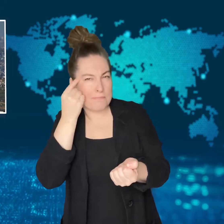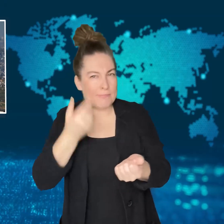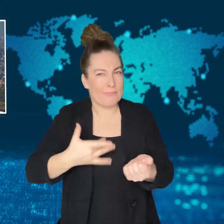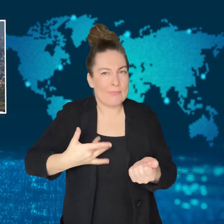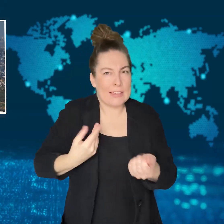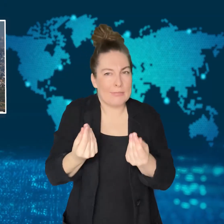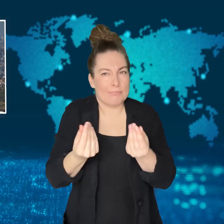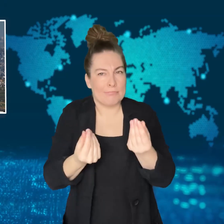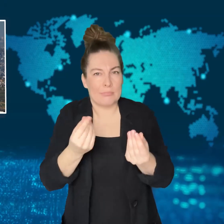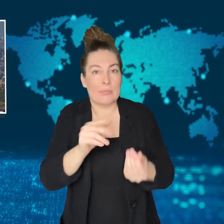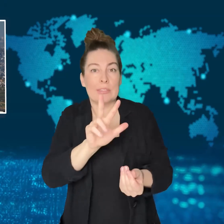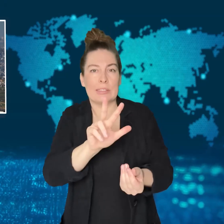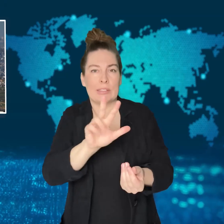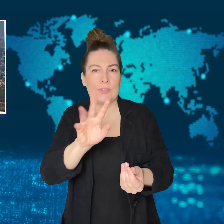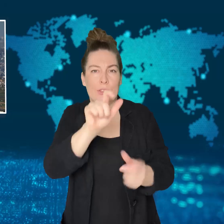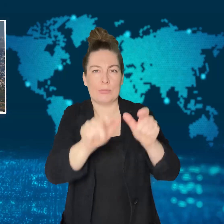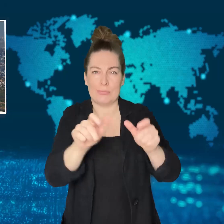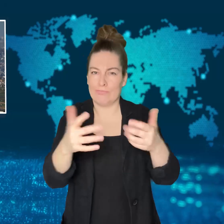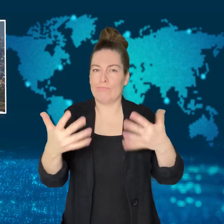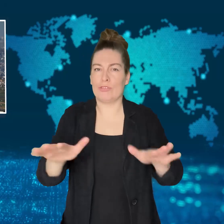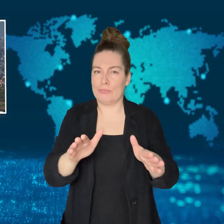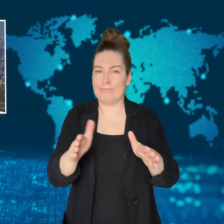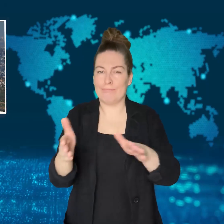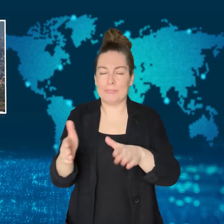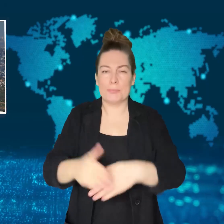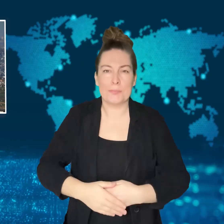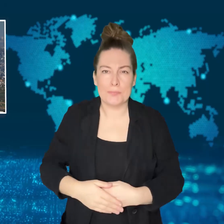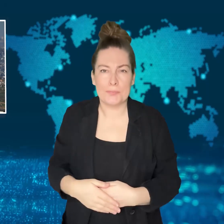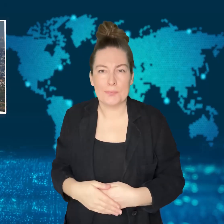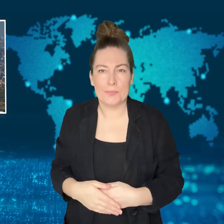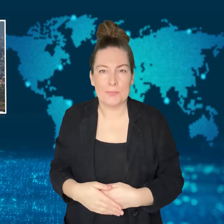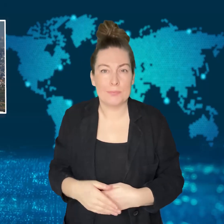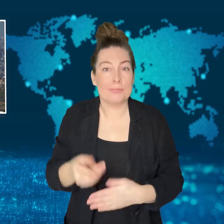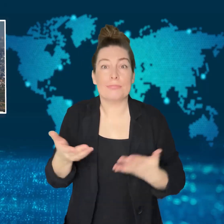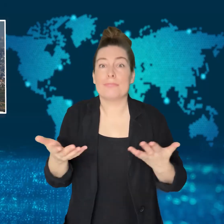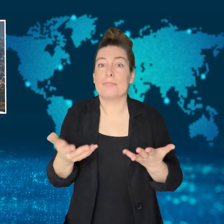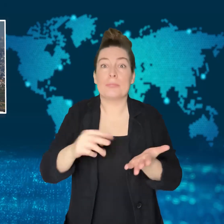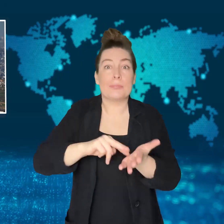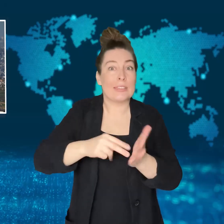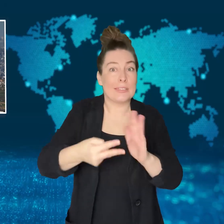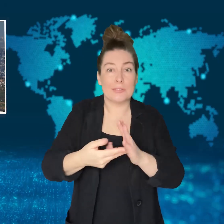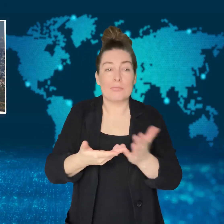are alive and there are several Israelis who